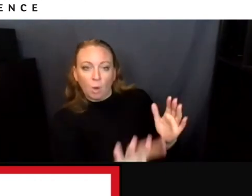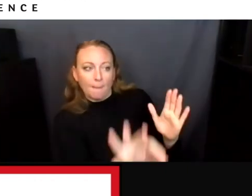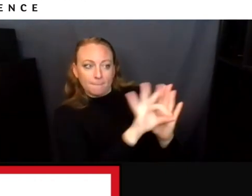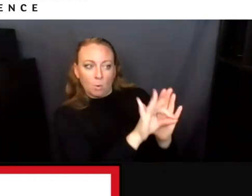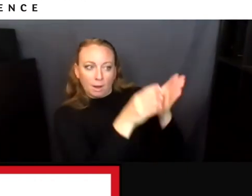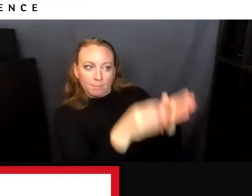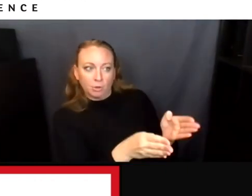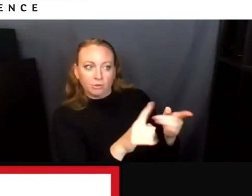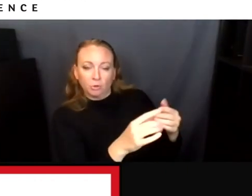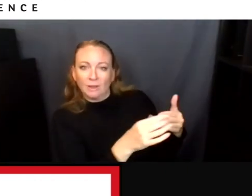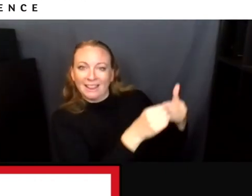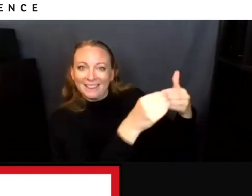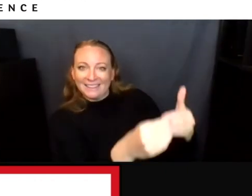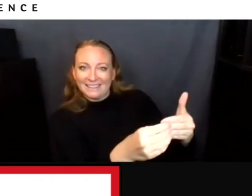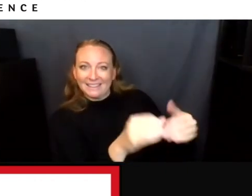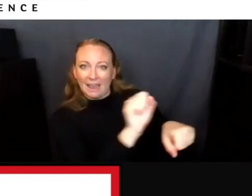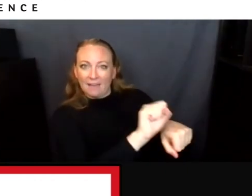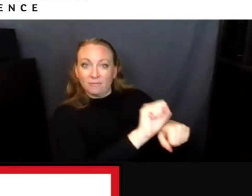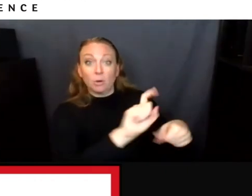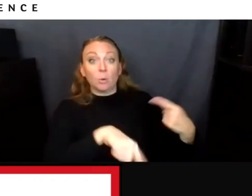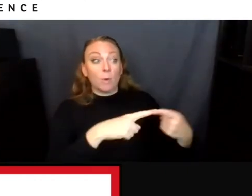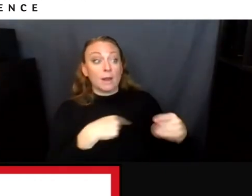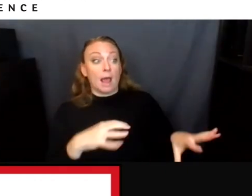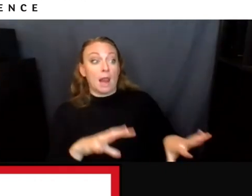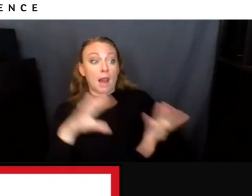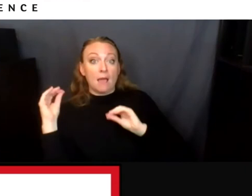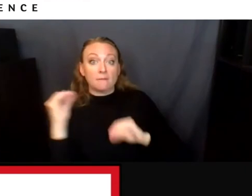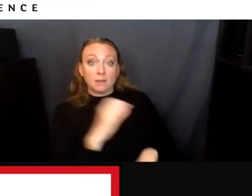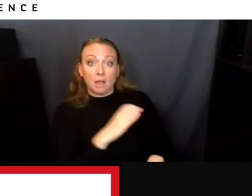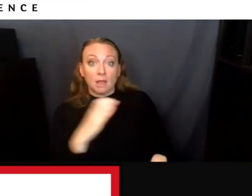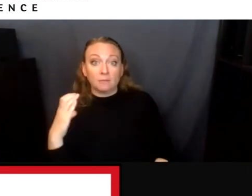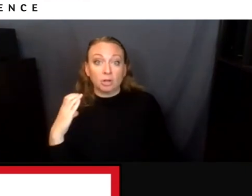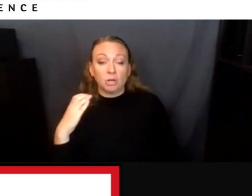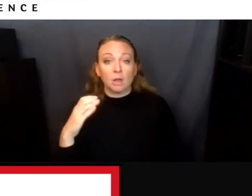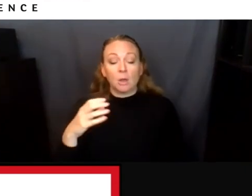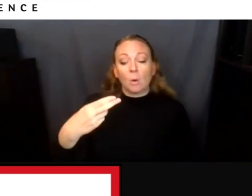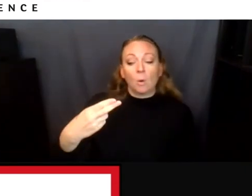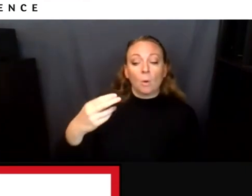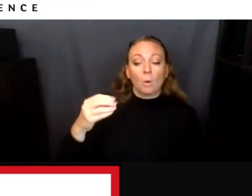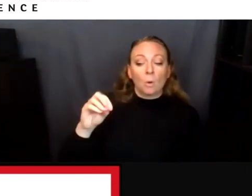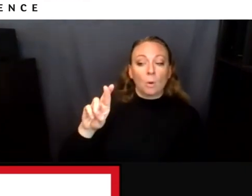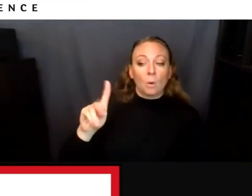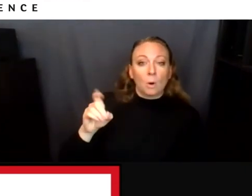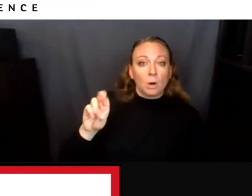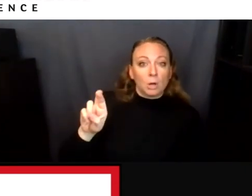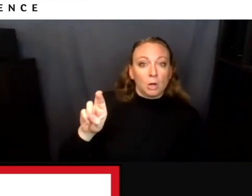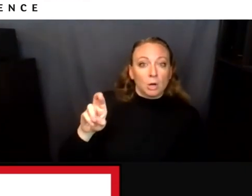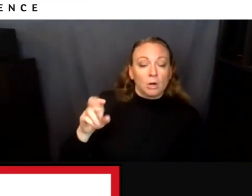And when I left the Congress, Steny Hoyer of Maryland became the lead Democrat.